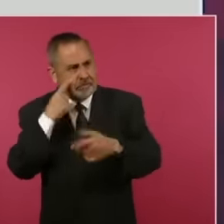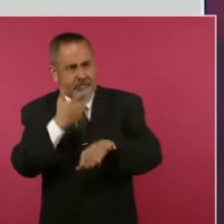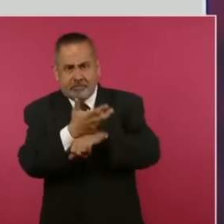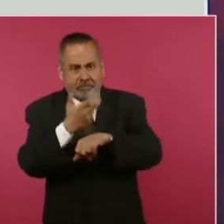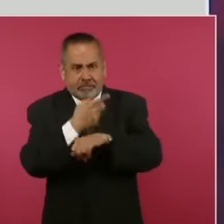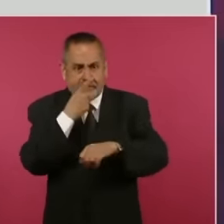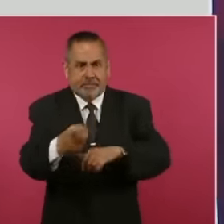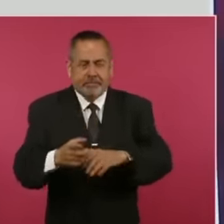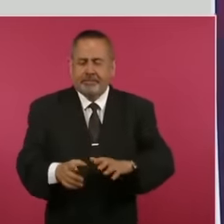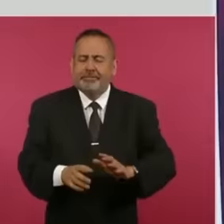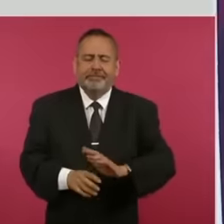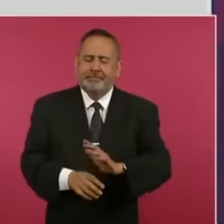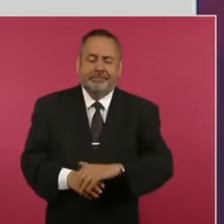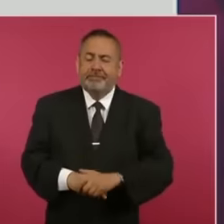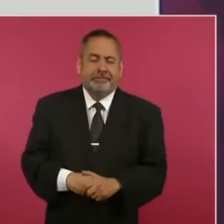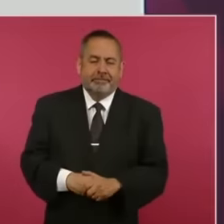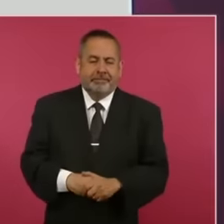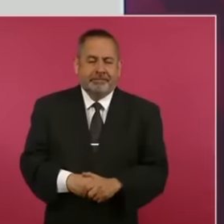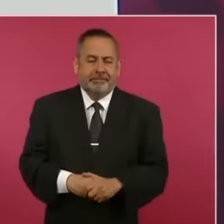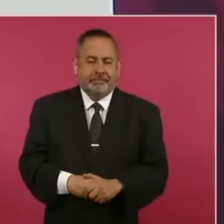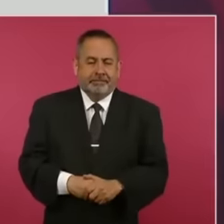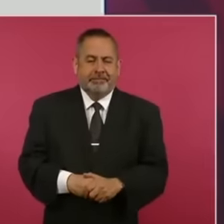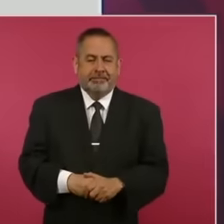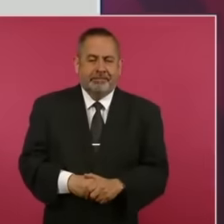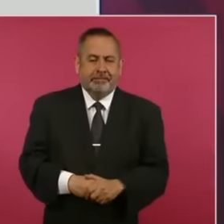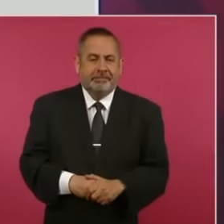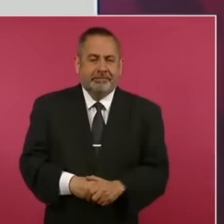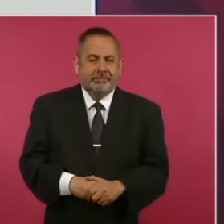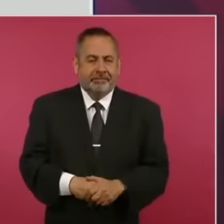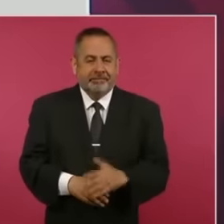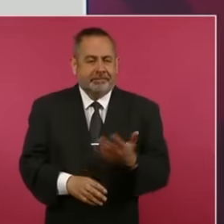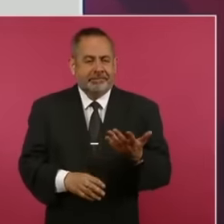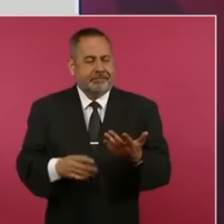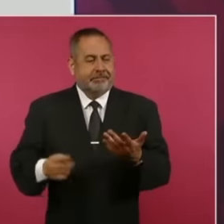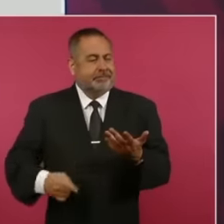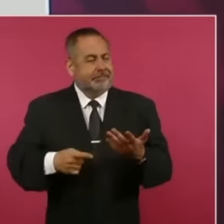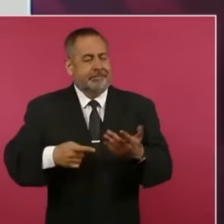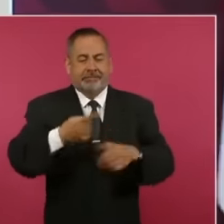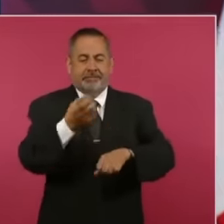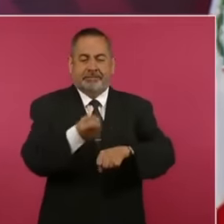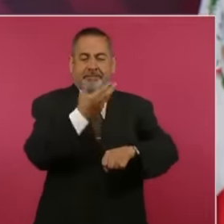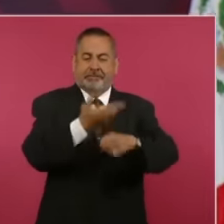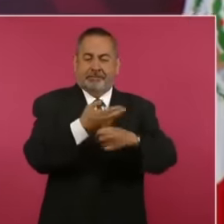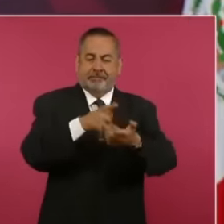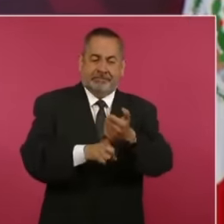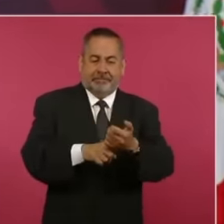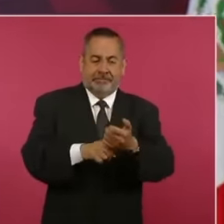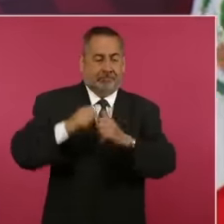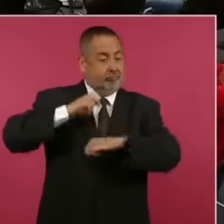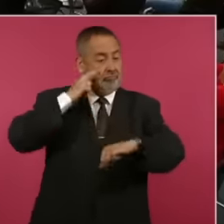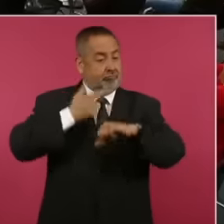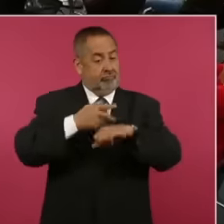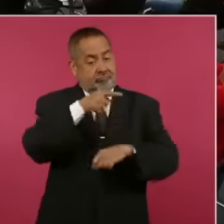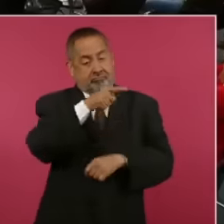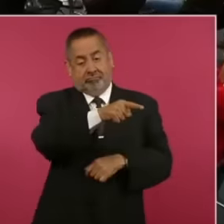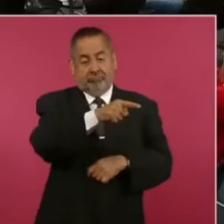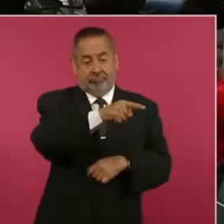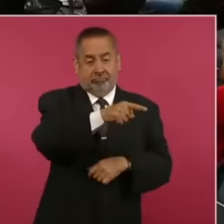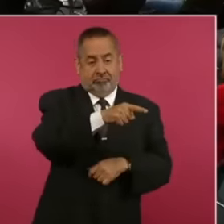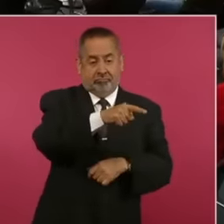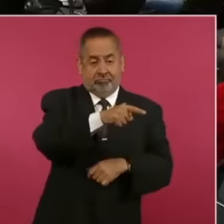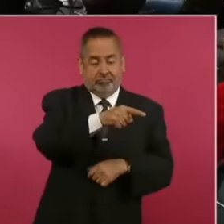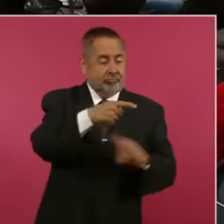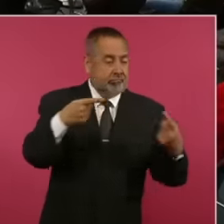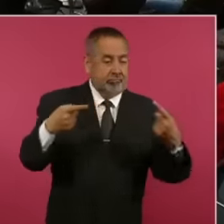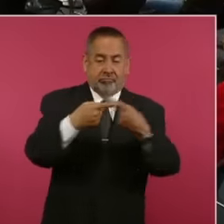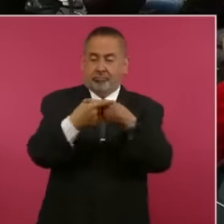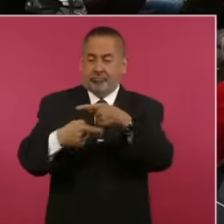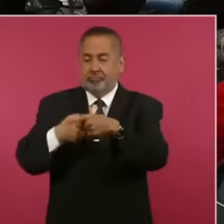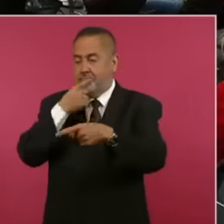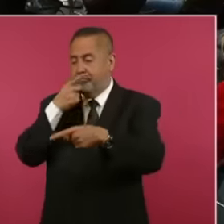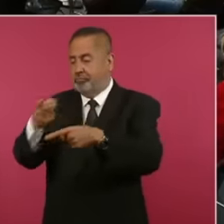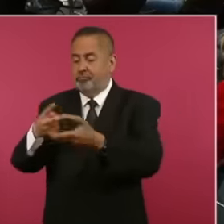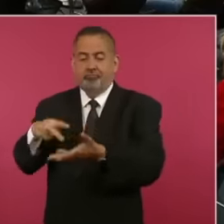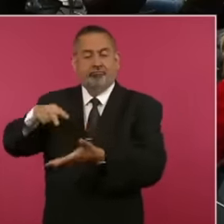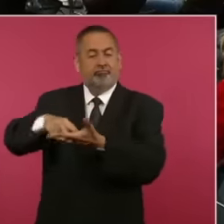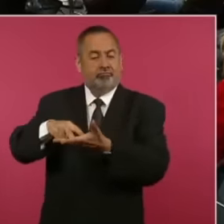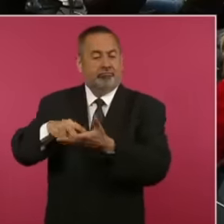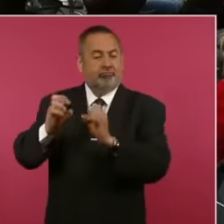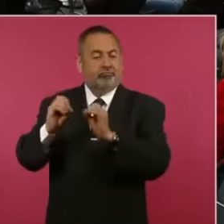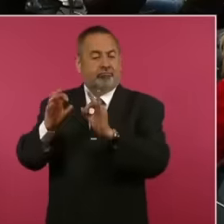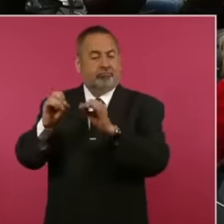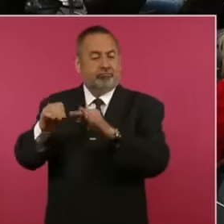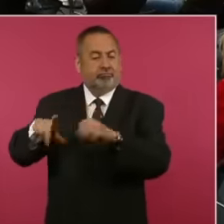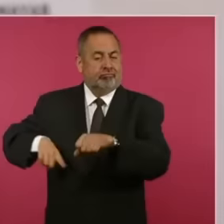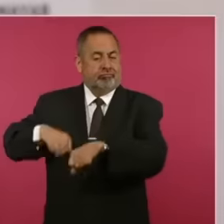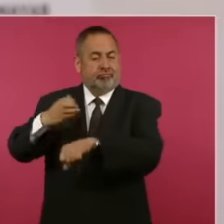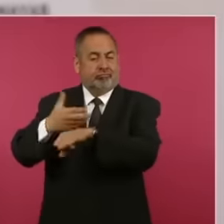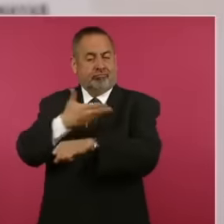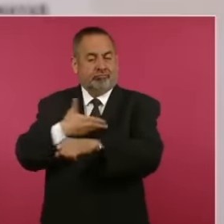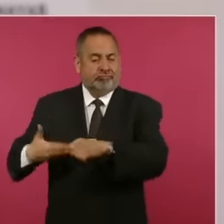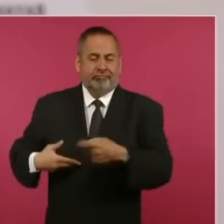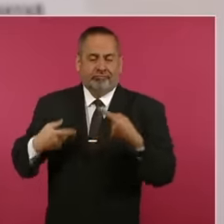this one is very worried. But how a Secretary of Defense is going to contradict the position of a president,